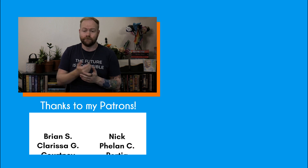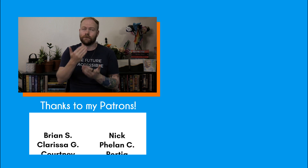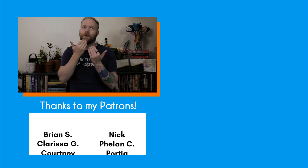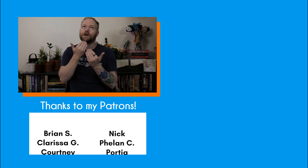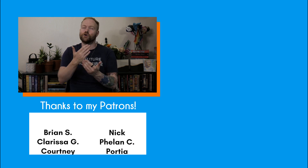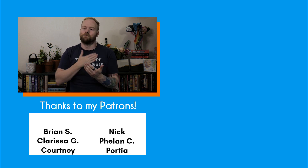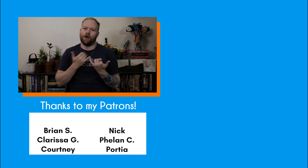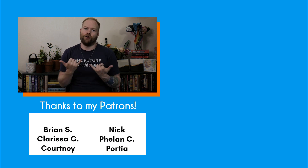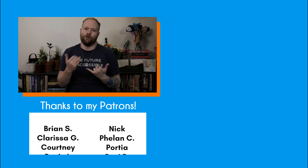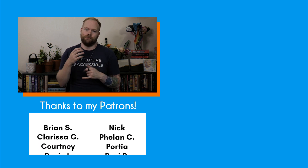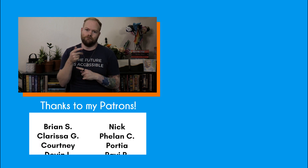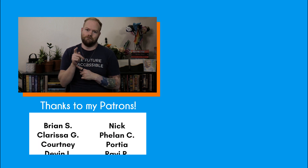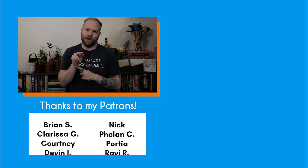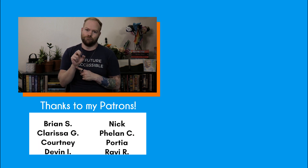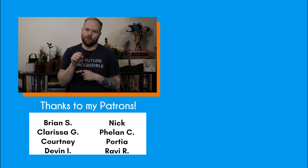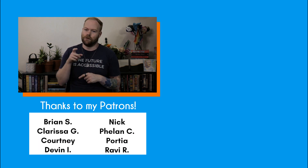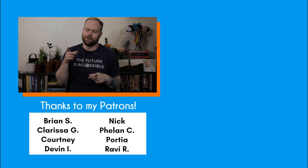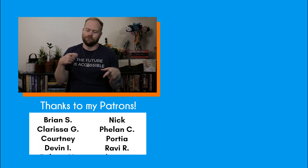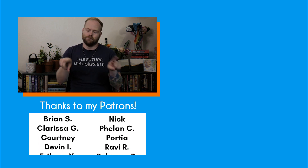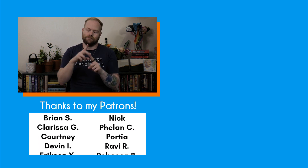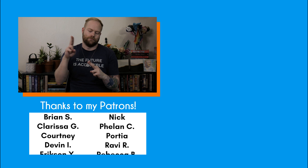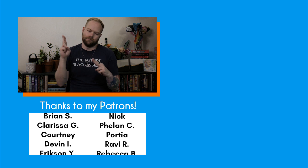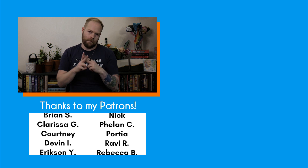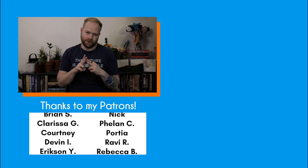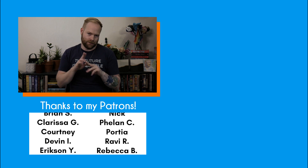Thank you to my current Patrons, you’re the best.